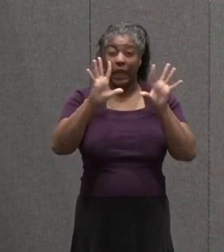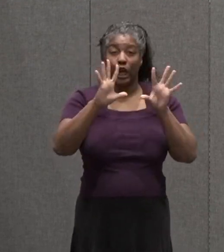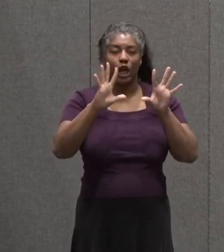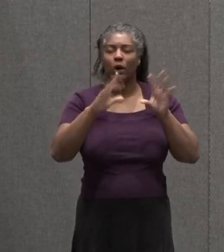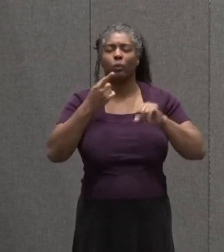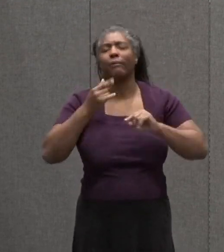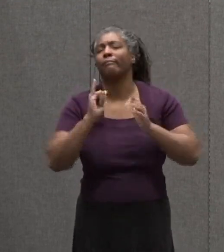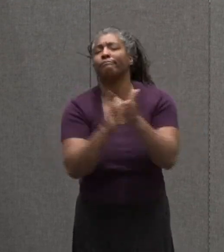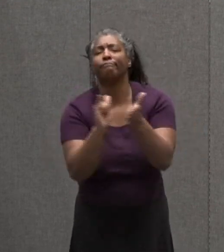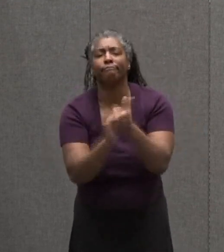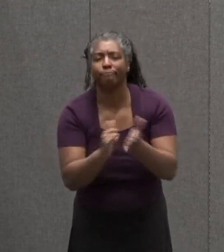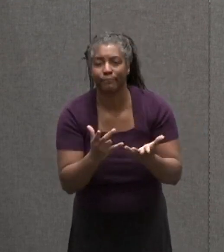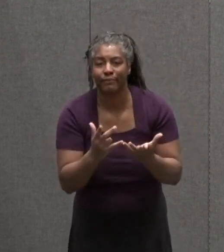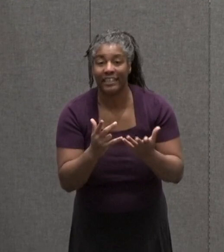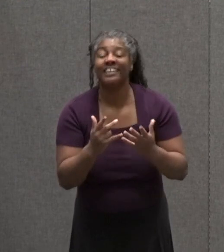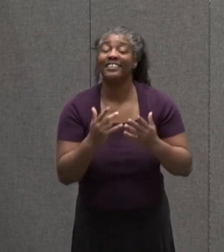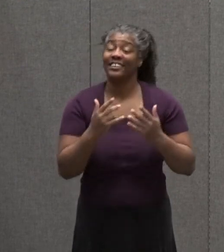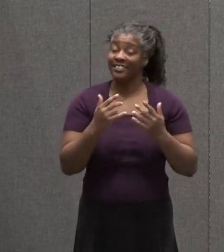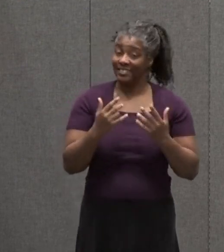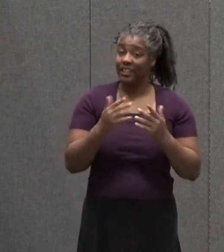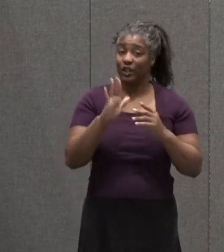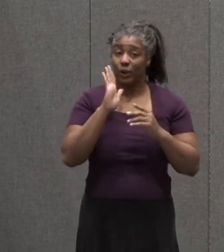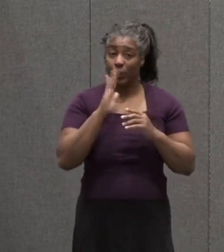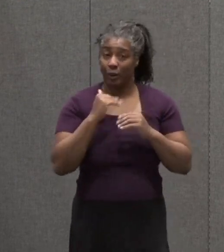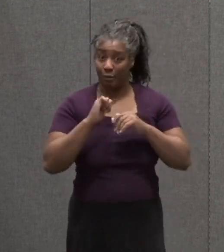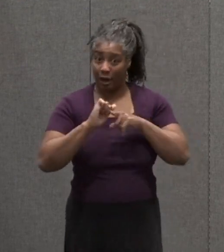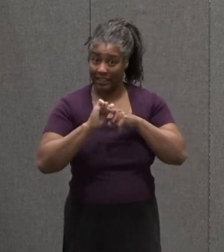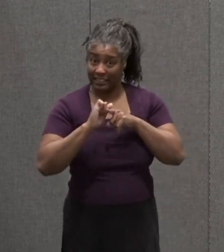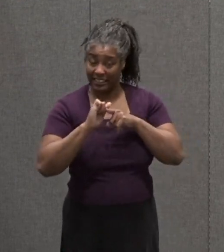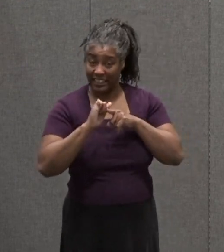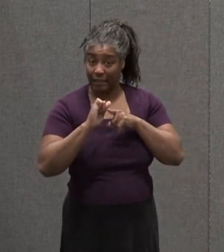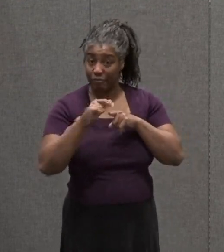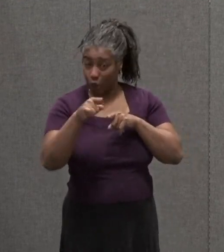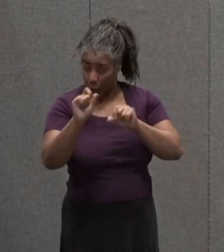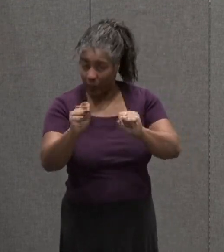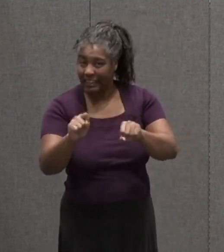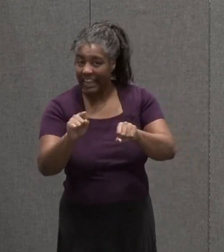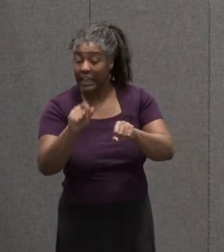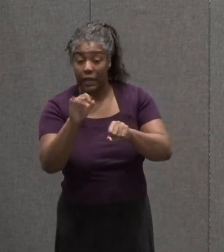We're gonna practice something if you want to. You don't have to if you don't want to. But if you'd like to